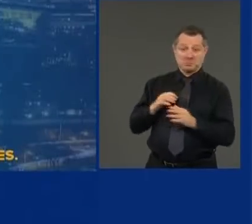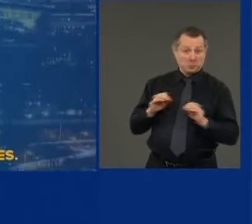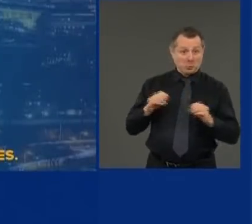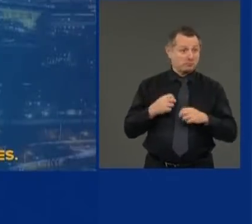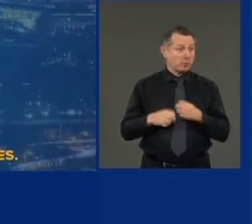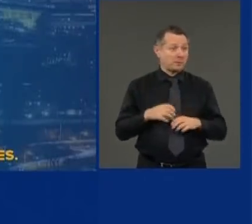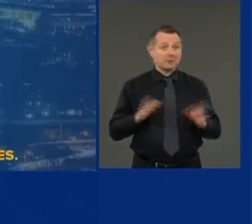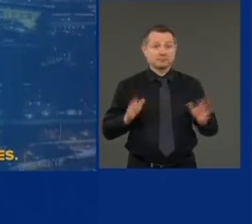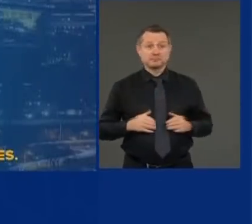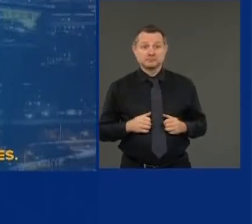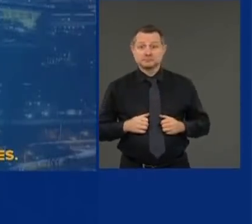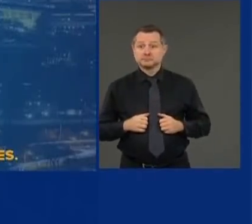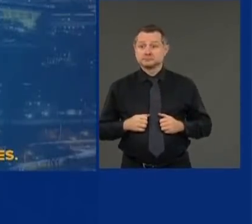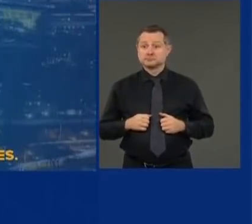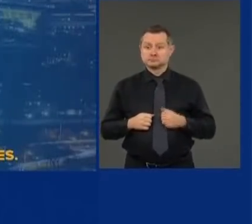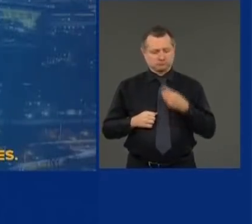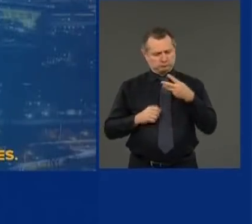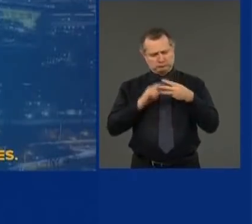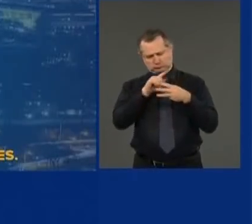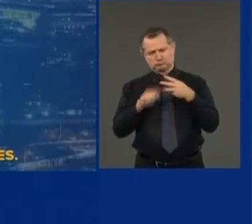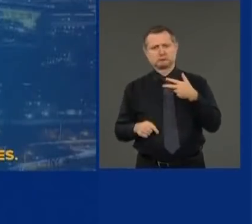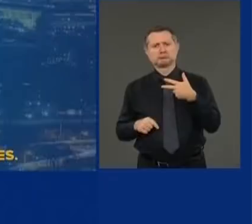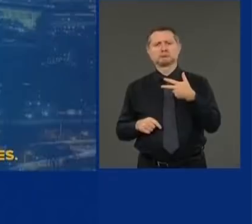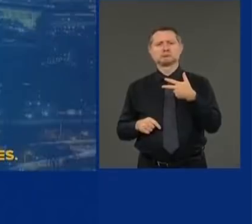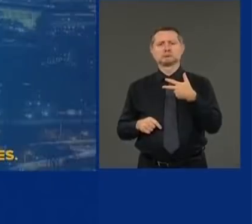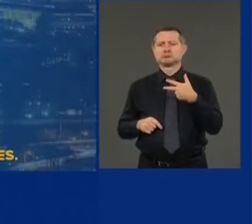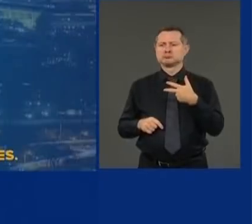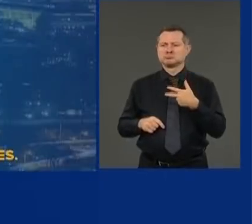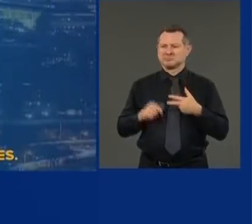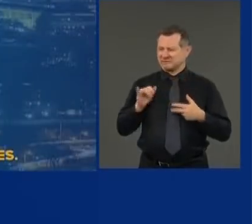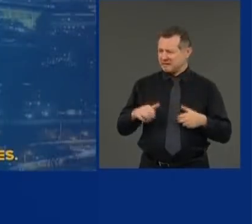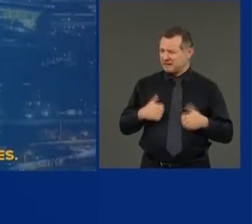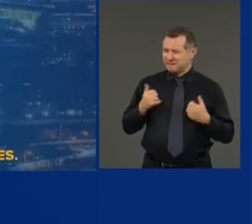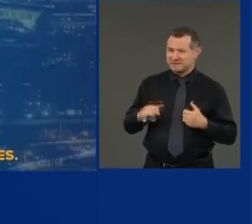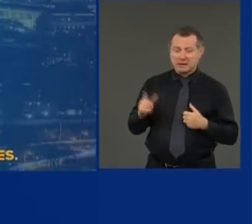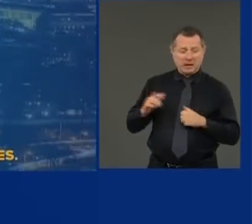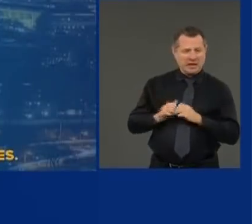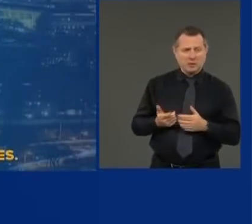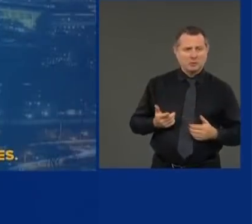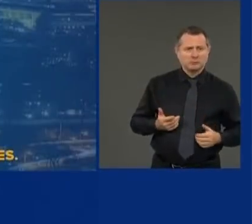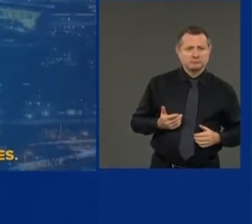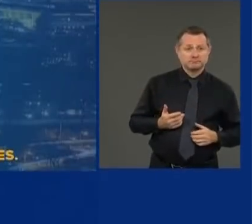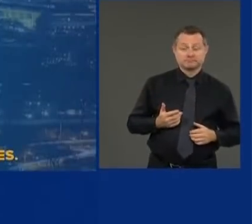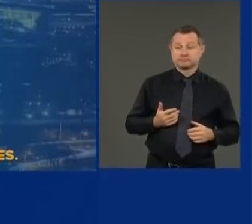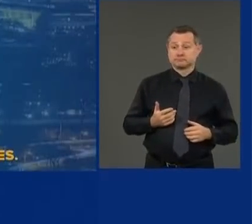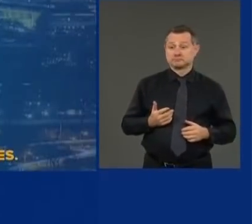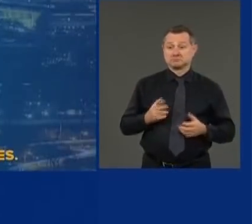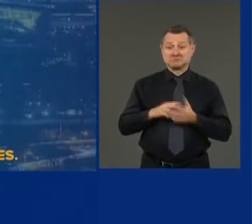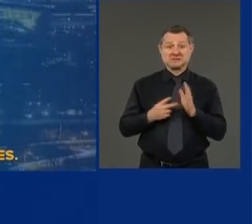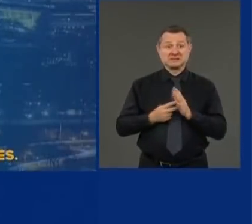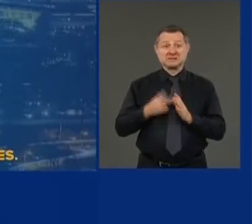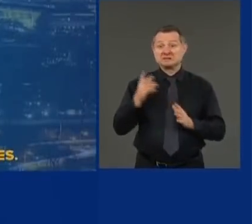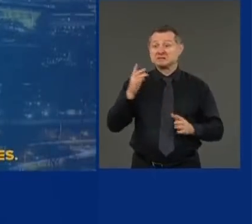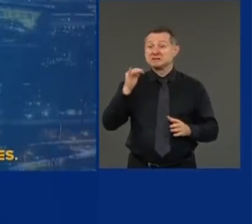IF WE DON'T TEST, THEN WE WON'T KNOW AND IF YOU DON'T KNOW THEN YOU HAVE NO PROBLEM.